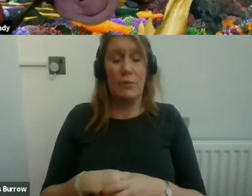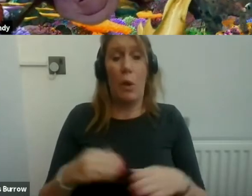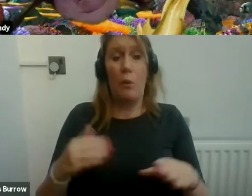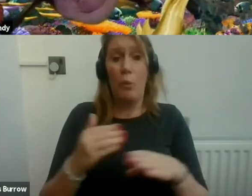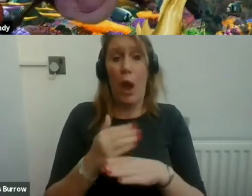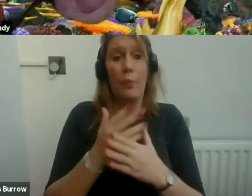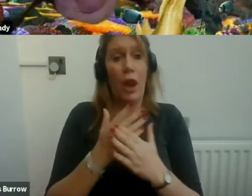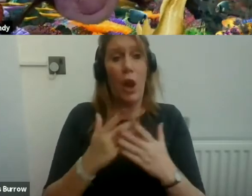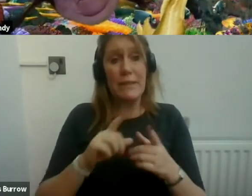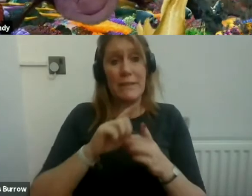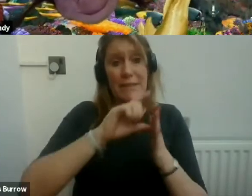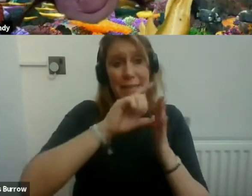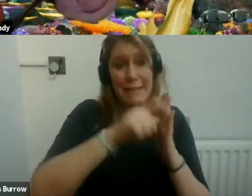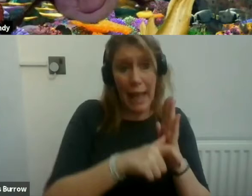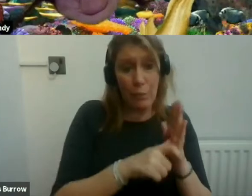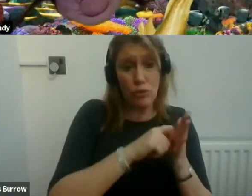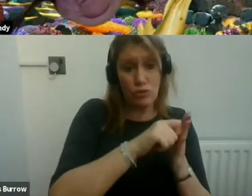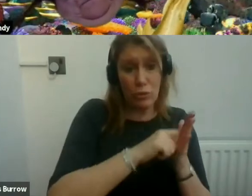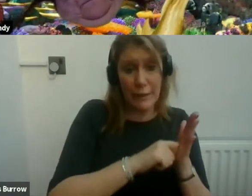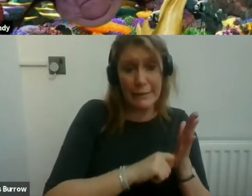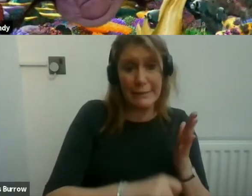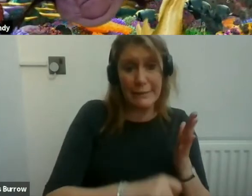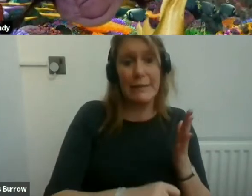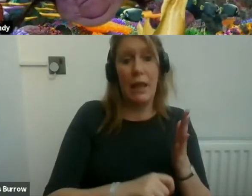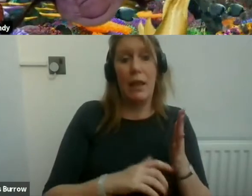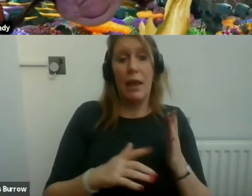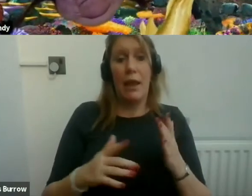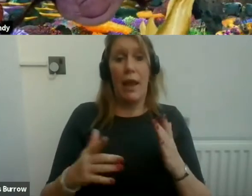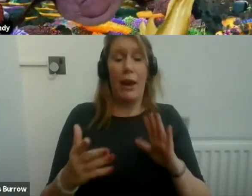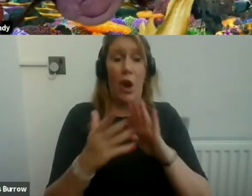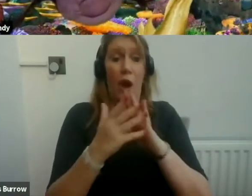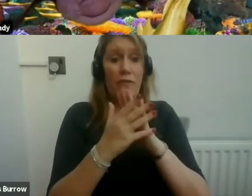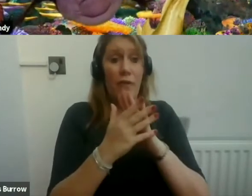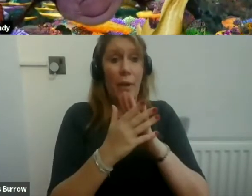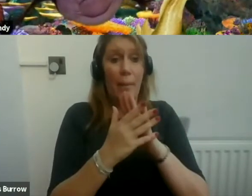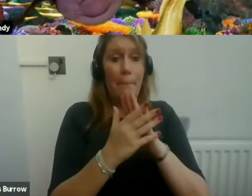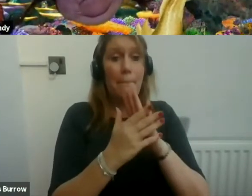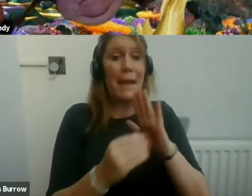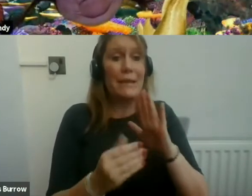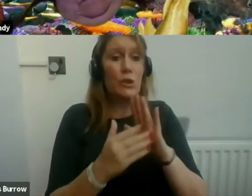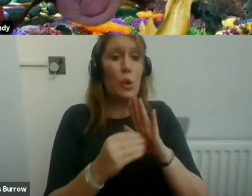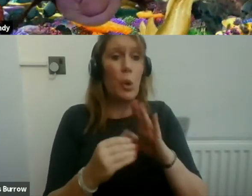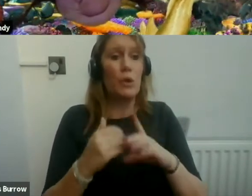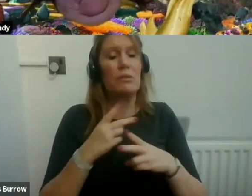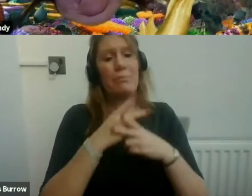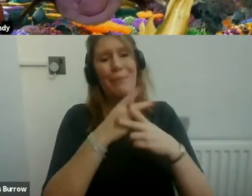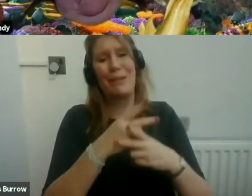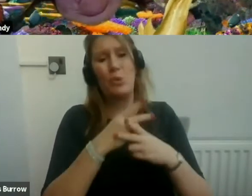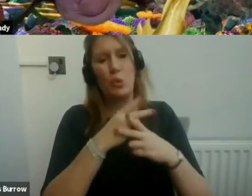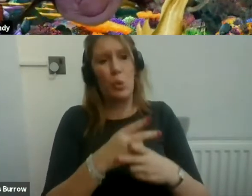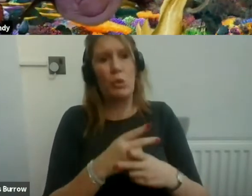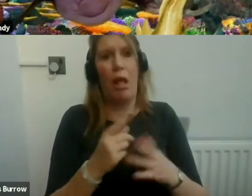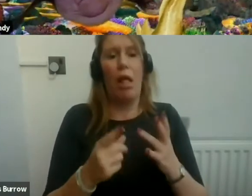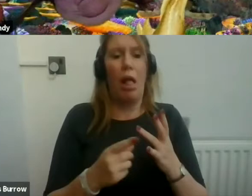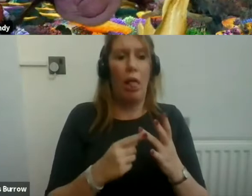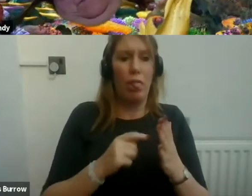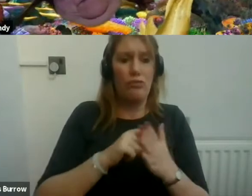writers, I have mentored other disabled writers. But and I have also had other